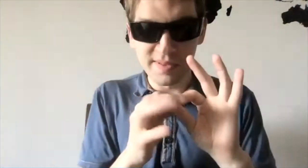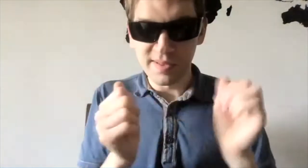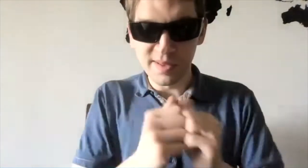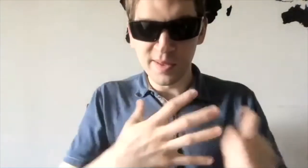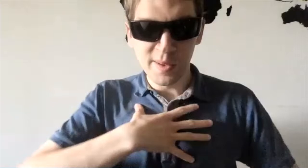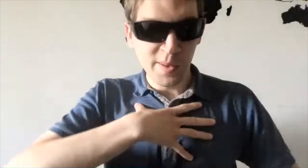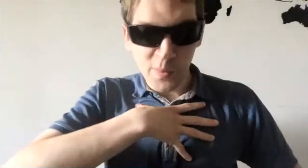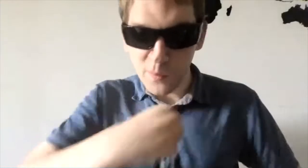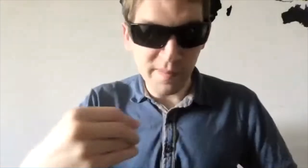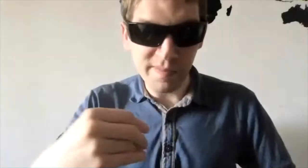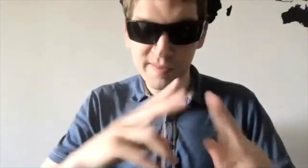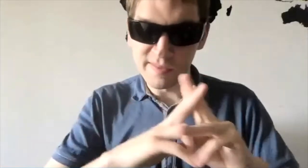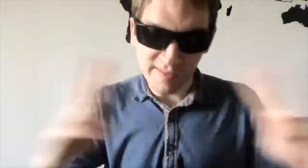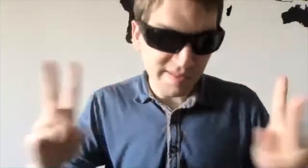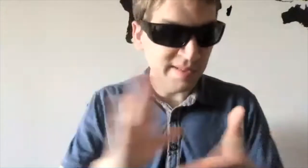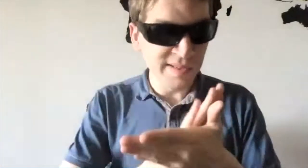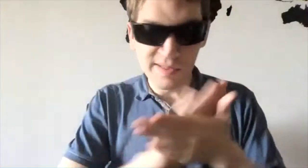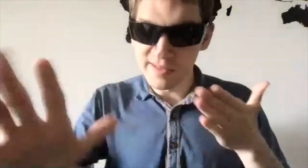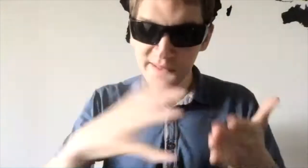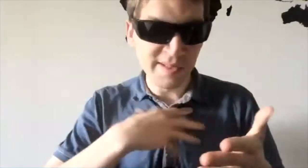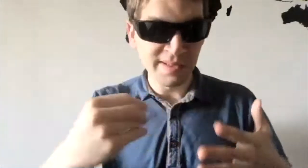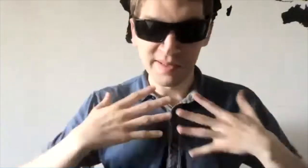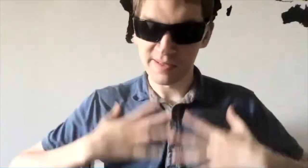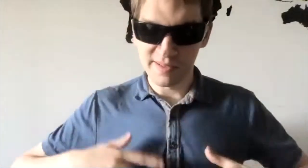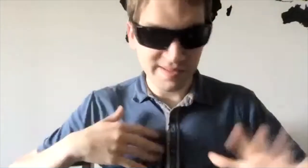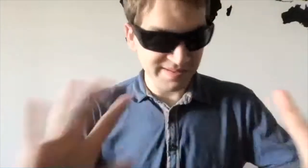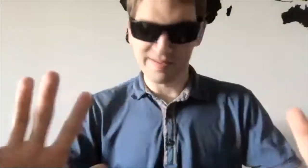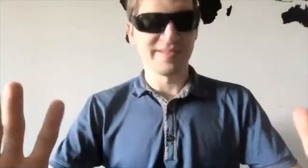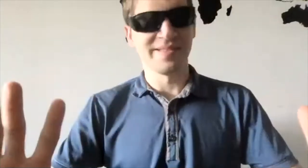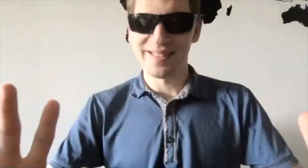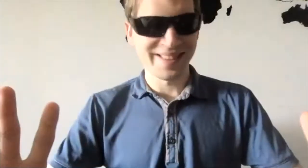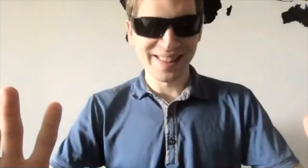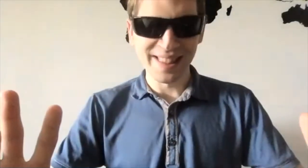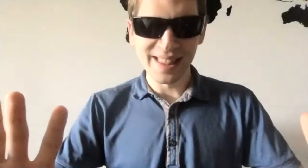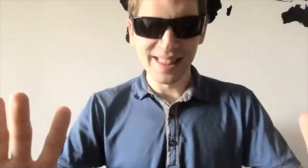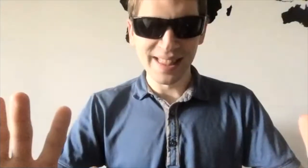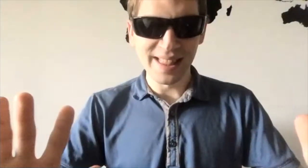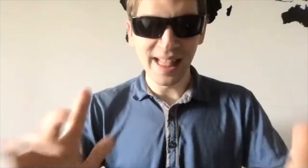saying, "Oh it's so boring!" Again, being cognizant of the choices we're making.